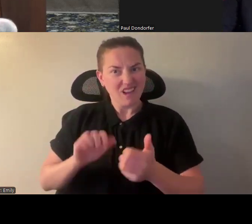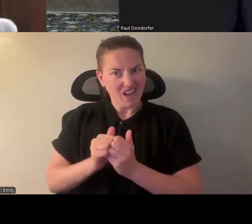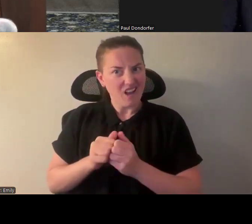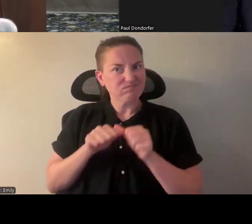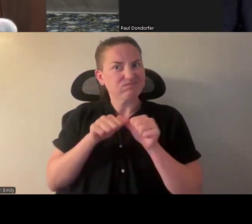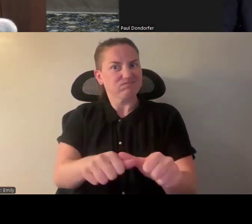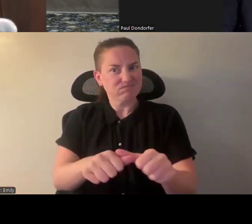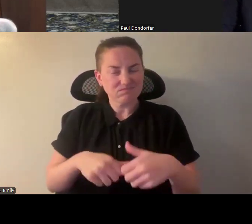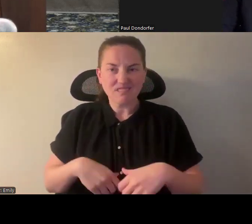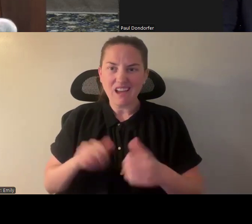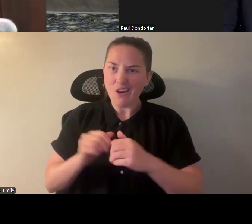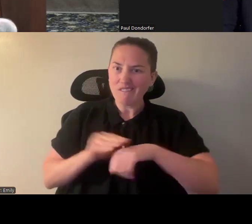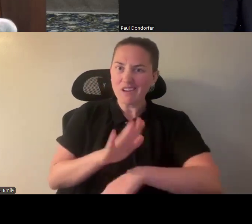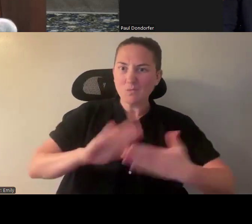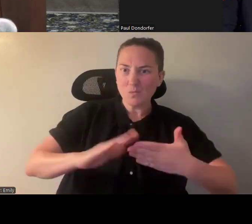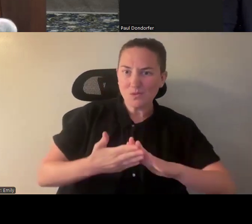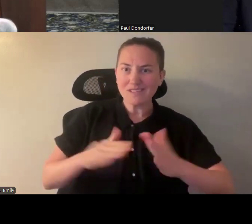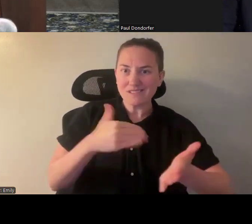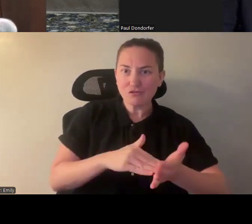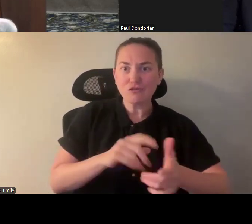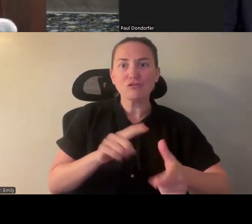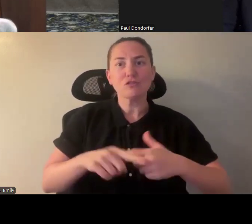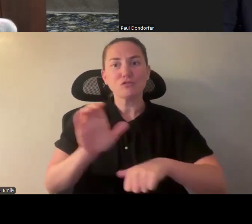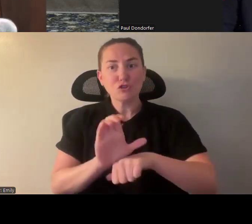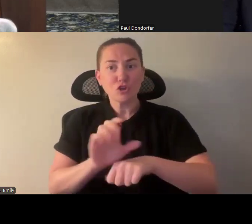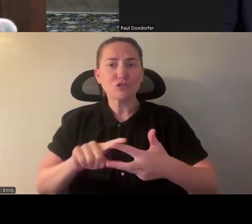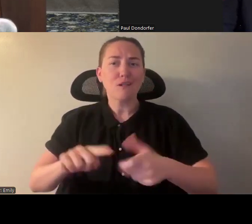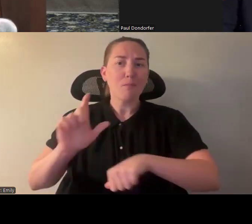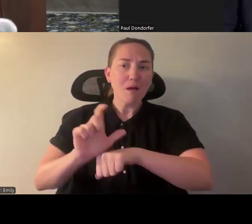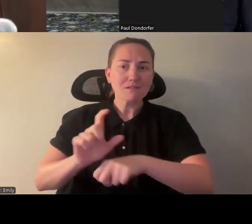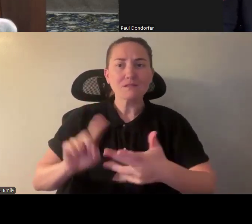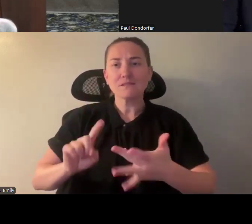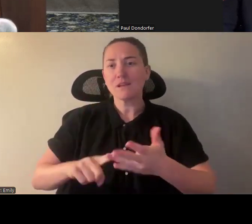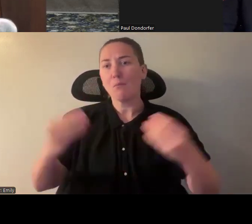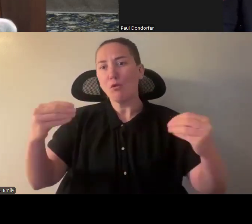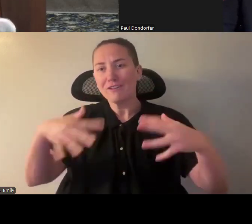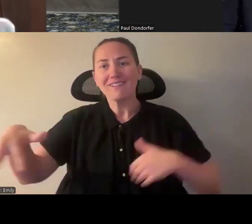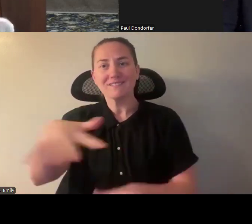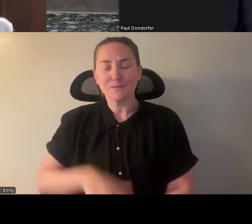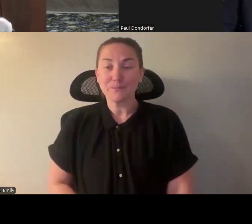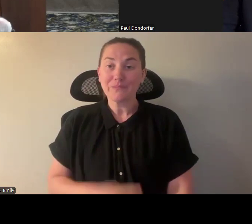but in community centers churches mosketss and markets Immigrants and refugees are no longer